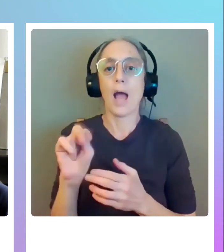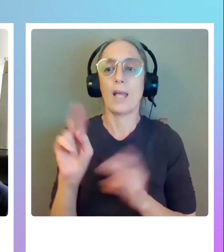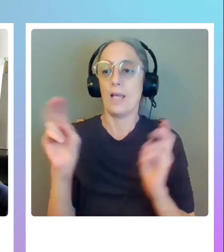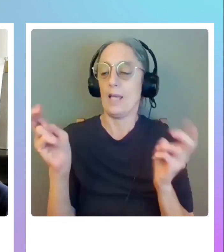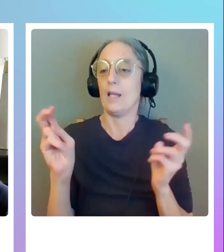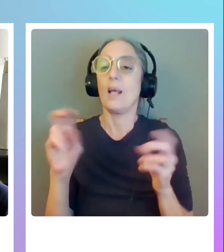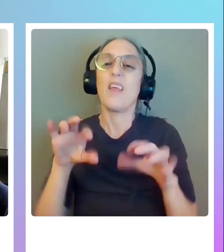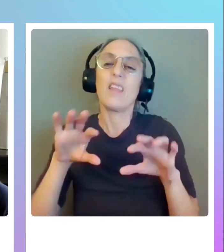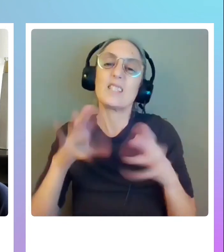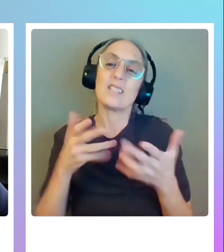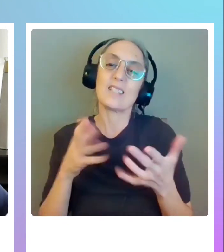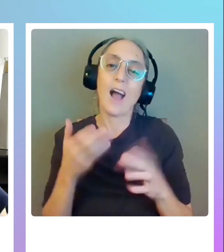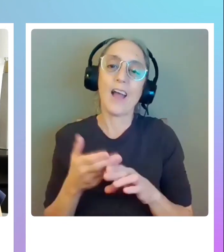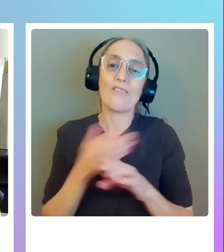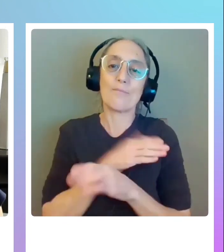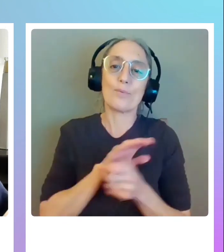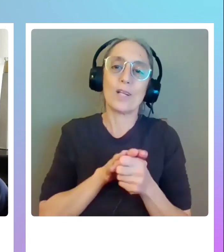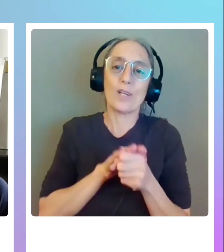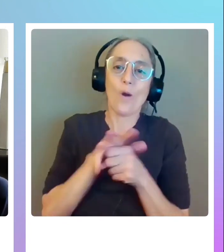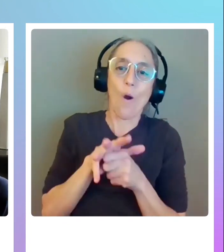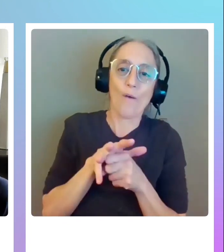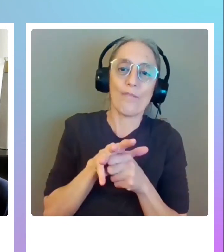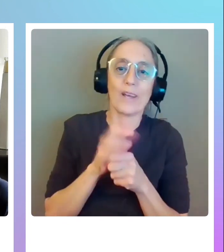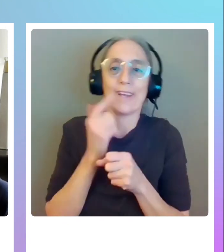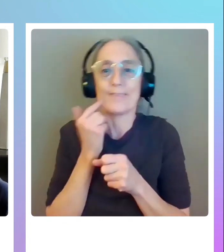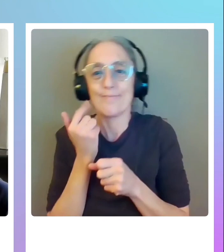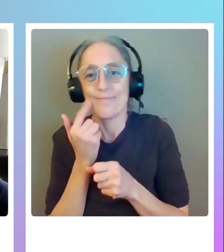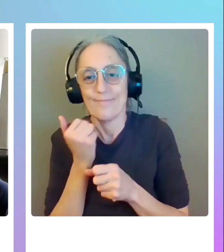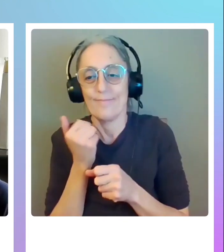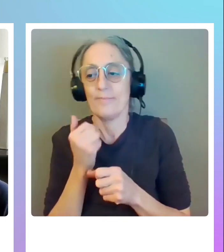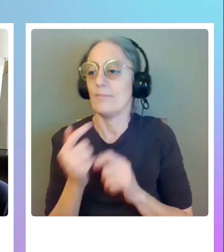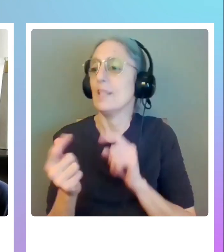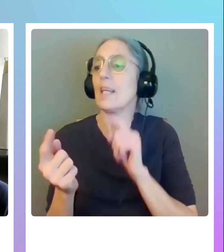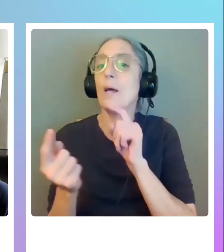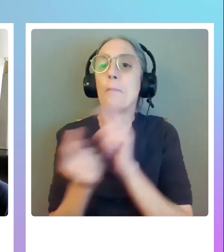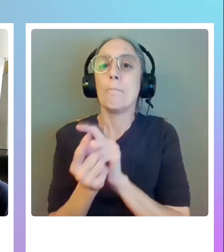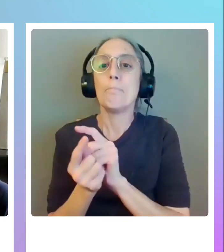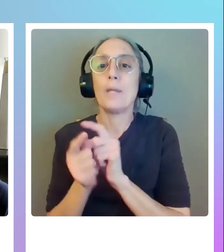but is is meeting them at Starbucks or the coffee shop